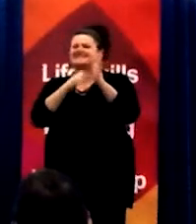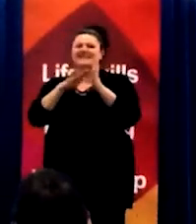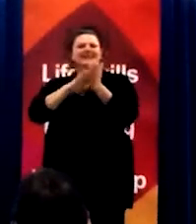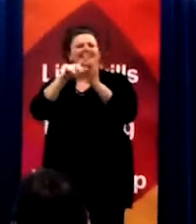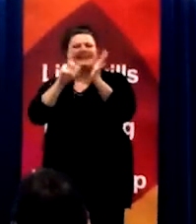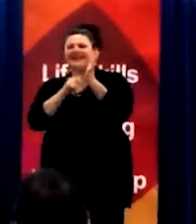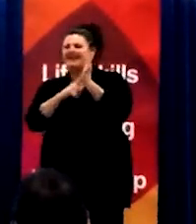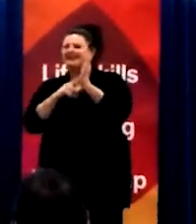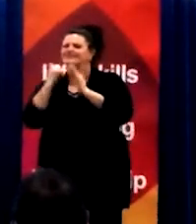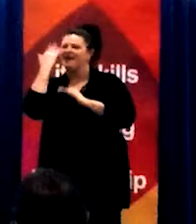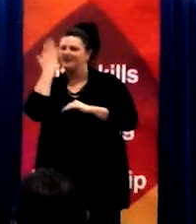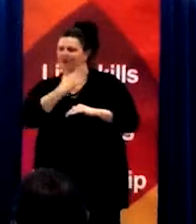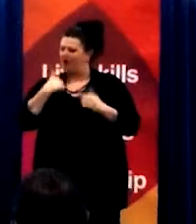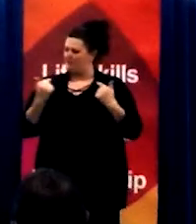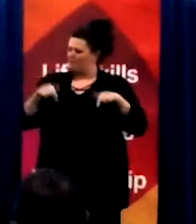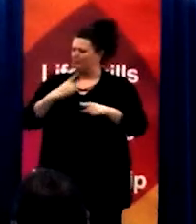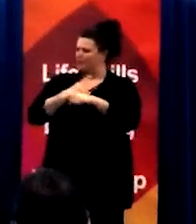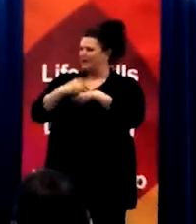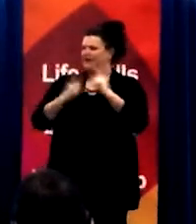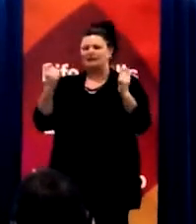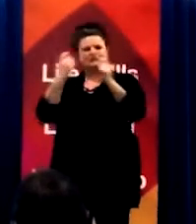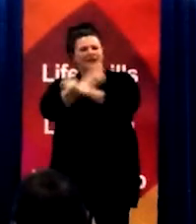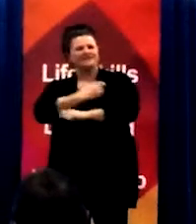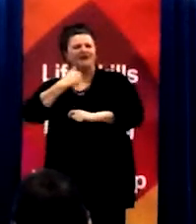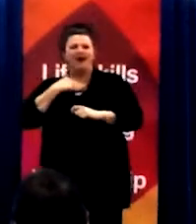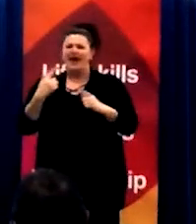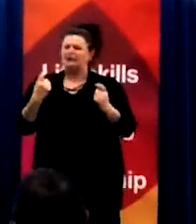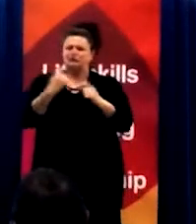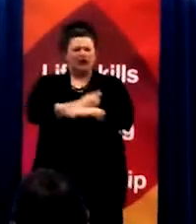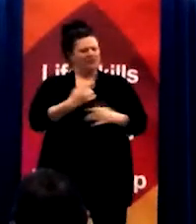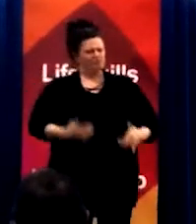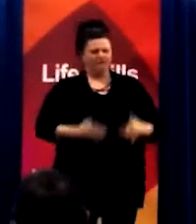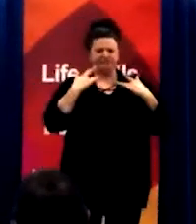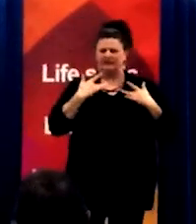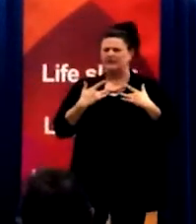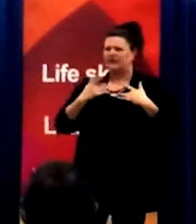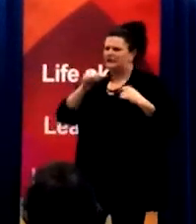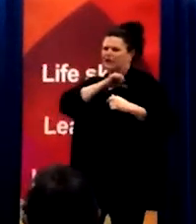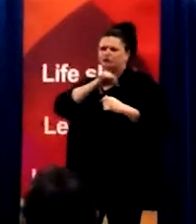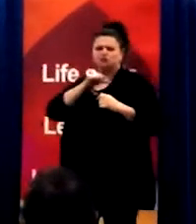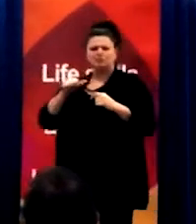and I'm here to talk about change. I had a change in feeling and attitude towards my left cochlear implant and the transfer